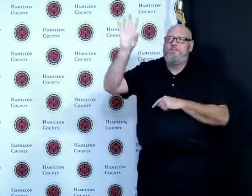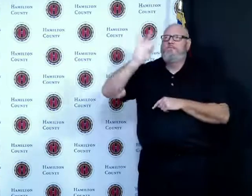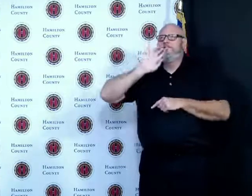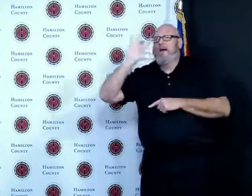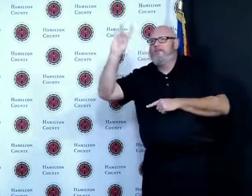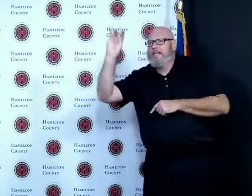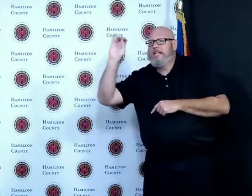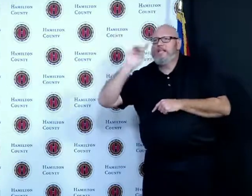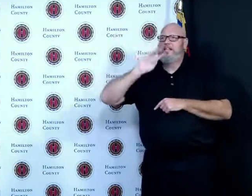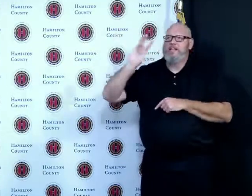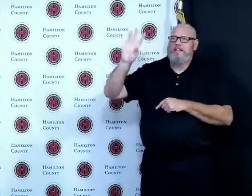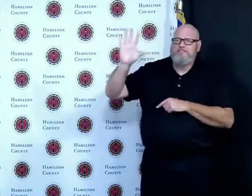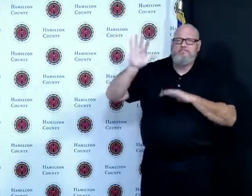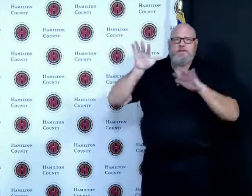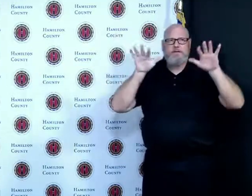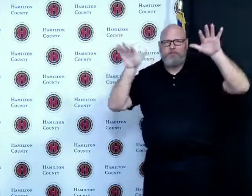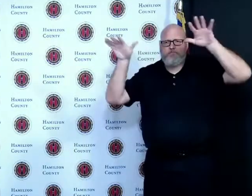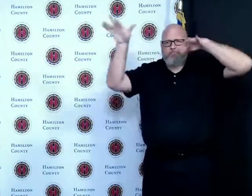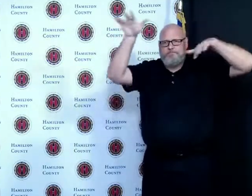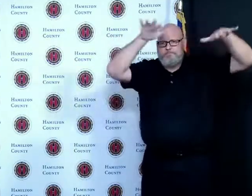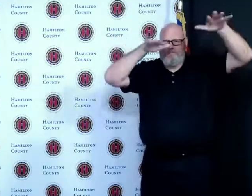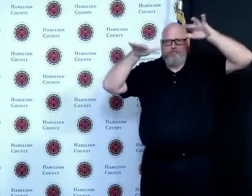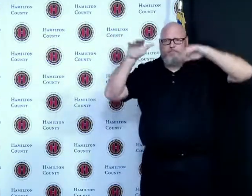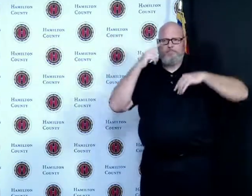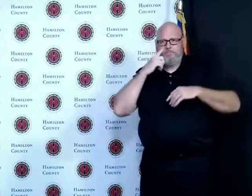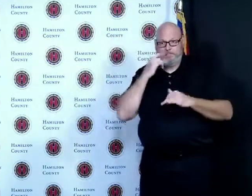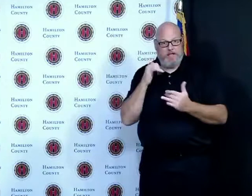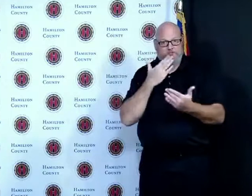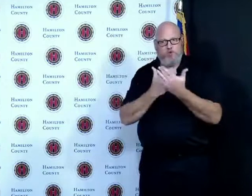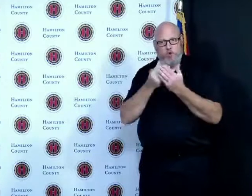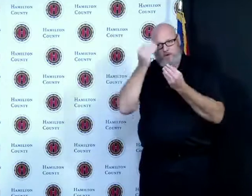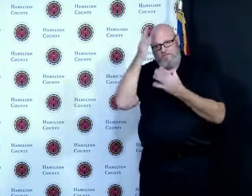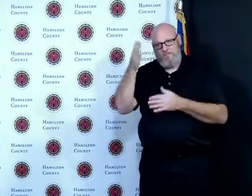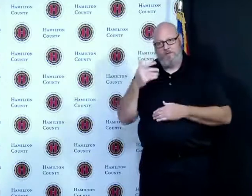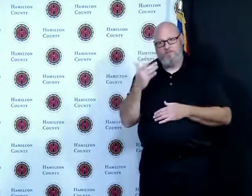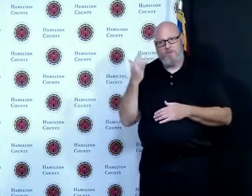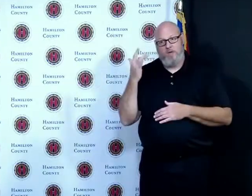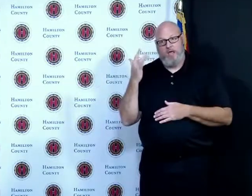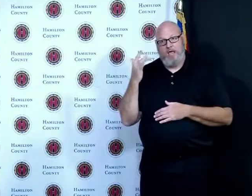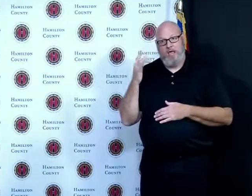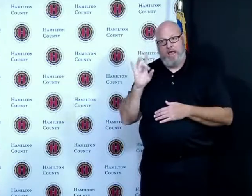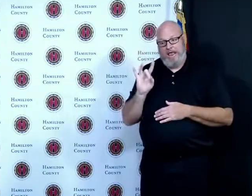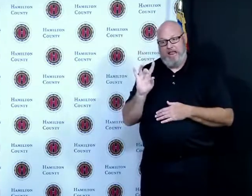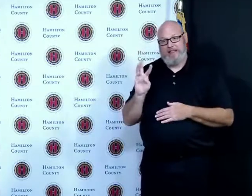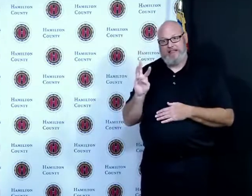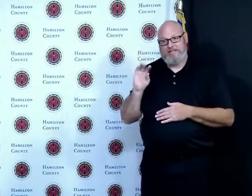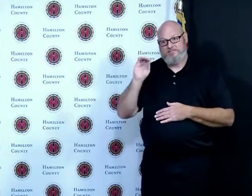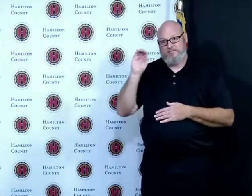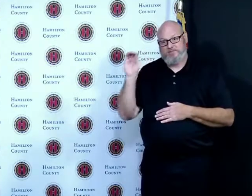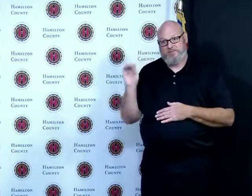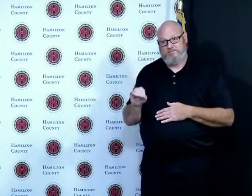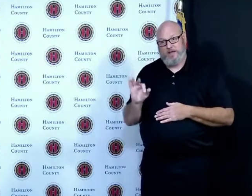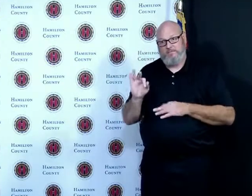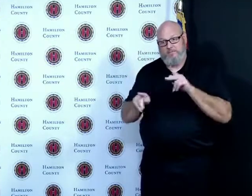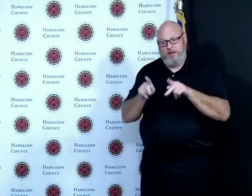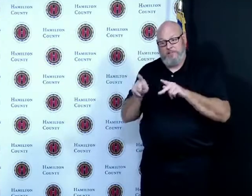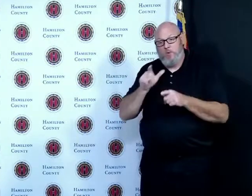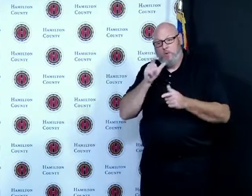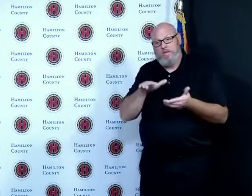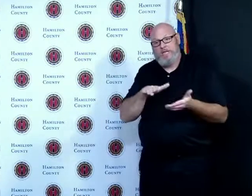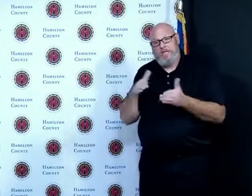so far has been that 86 percent of those who have died from Covid-19 are over the age of 65. and